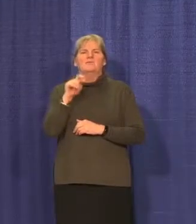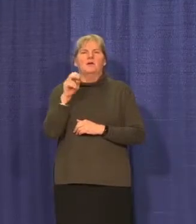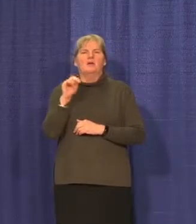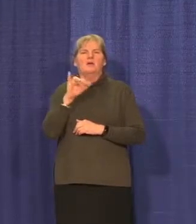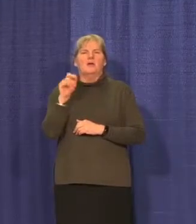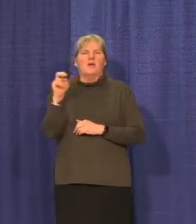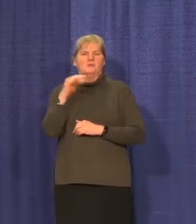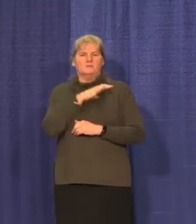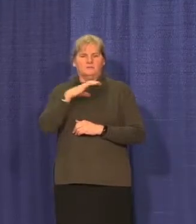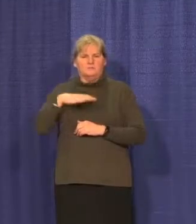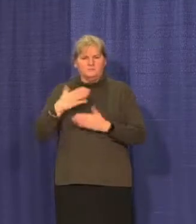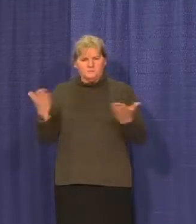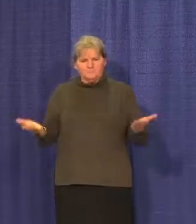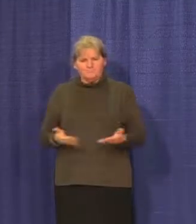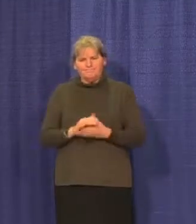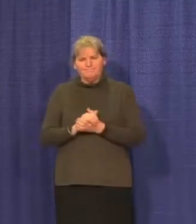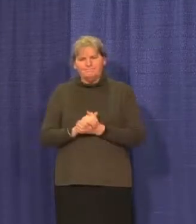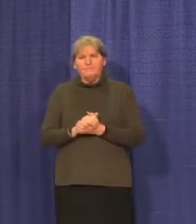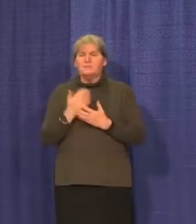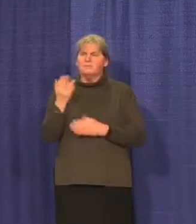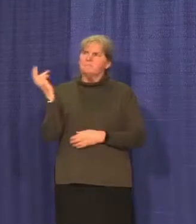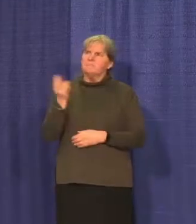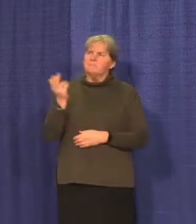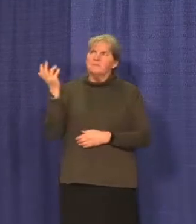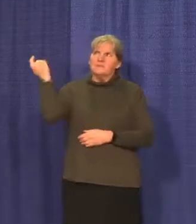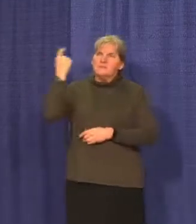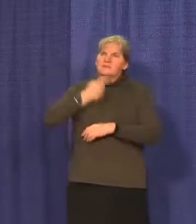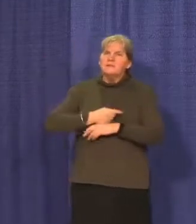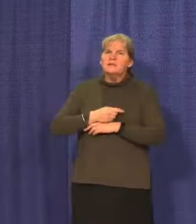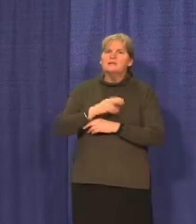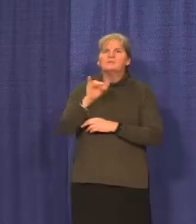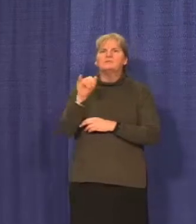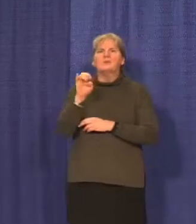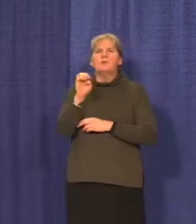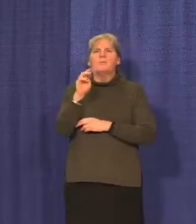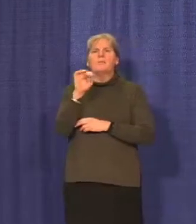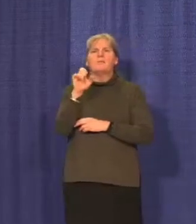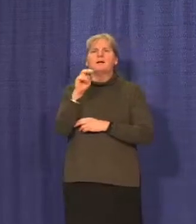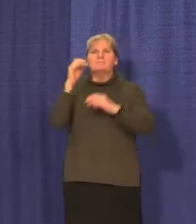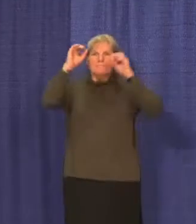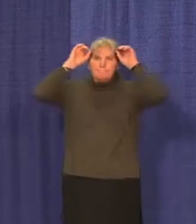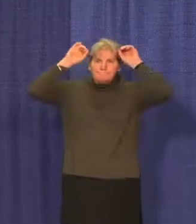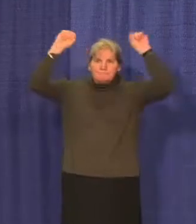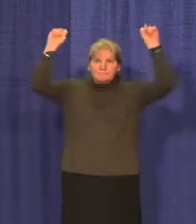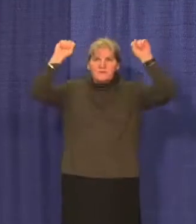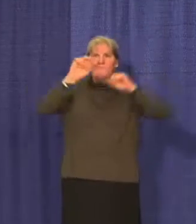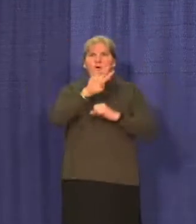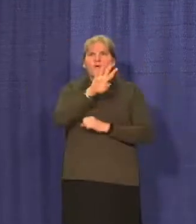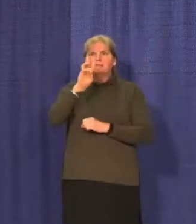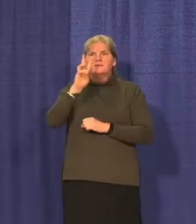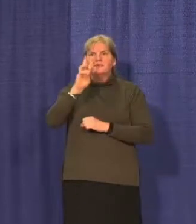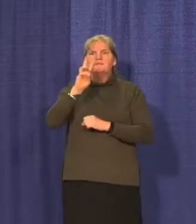Kwächän Council. Today is a historic day, Joe Biden being sworn in as the 46th President of the United